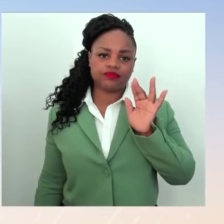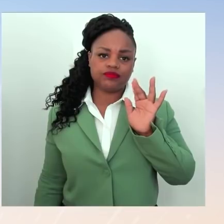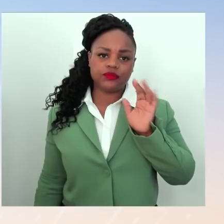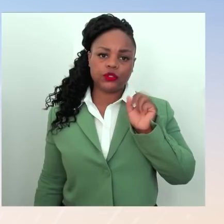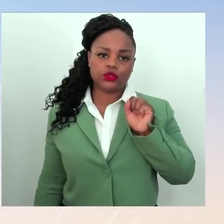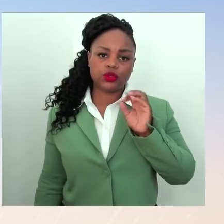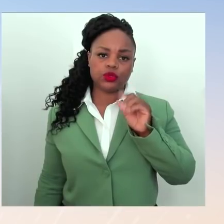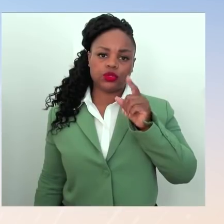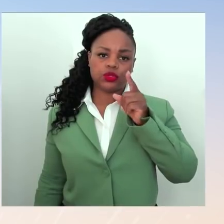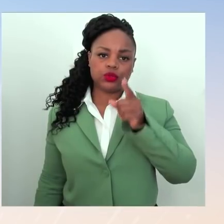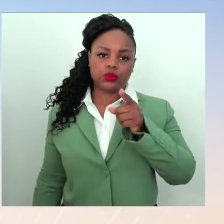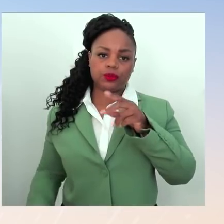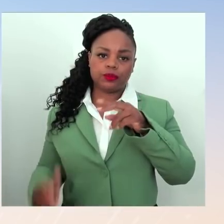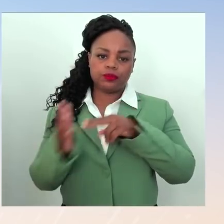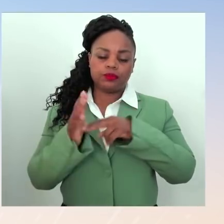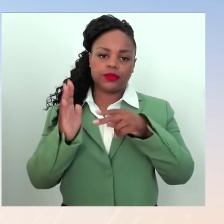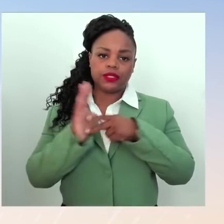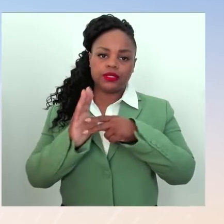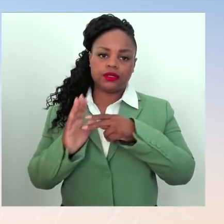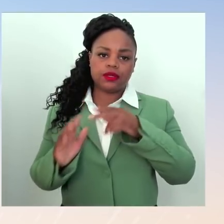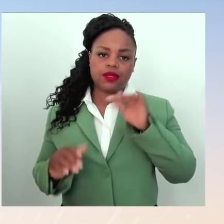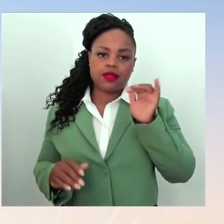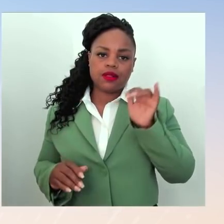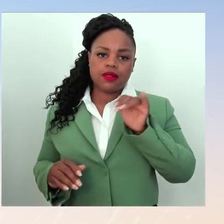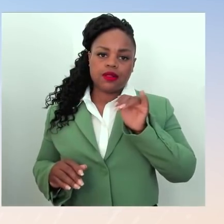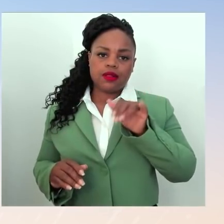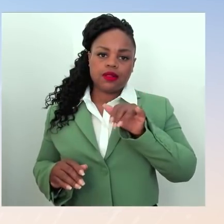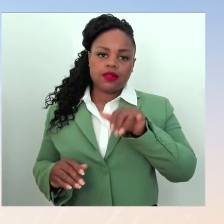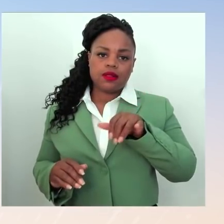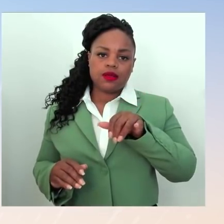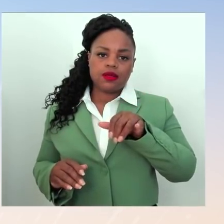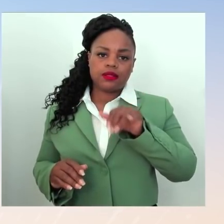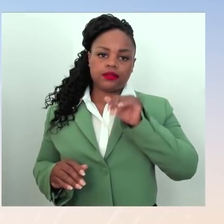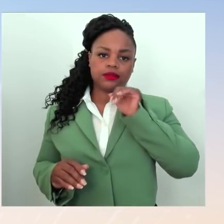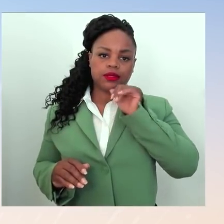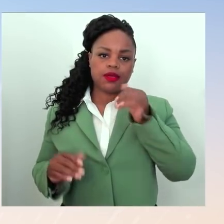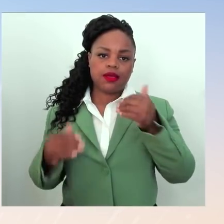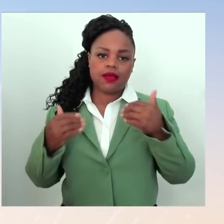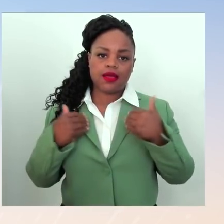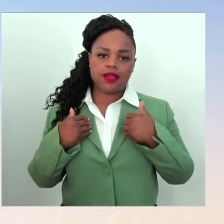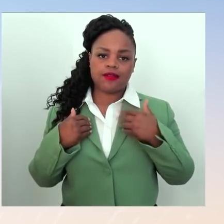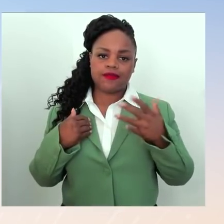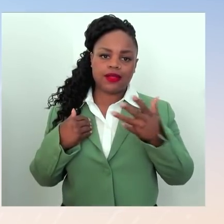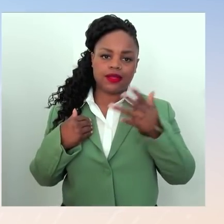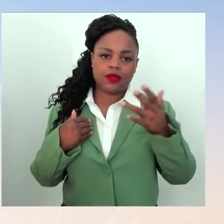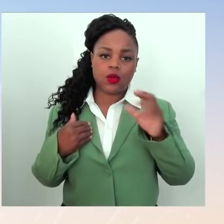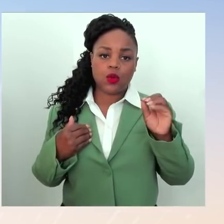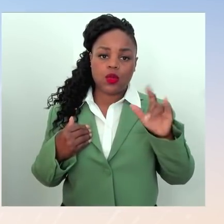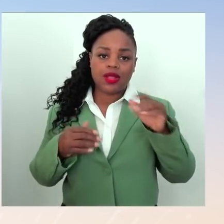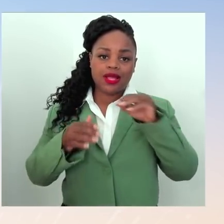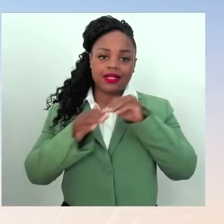Ms. Psaki: So, on the second piece, yes, that's what I was saying in that there -- we have -- we recognize,